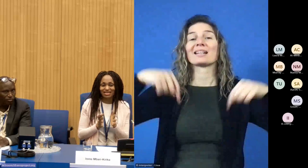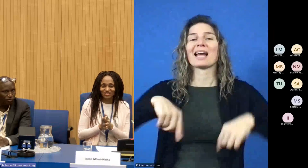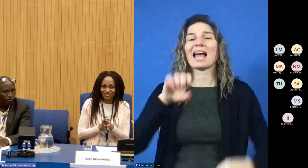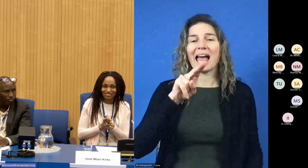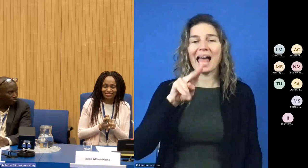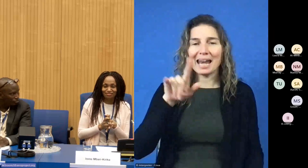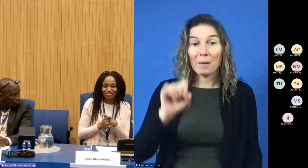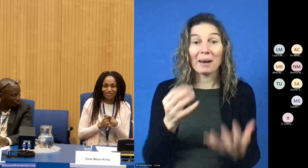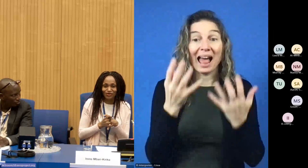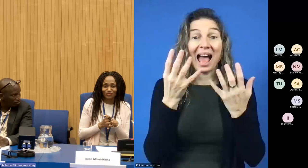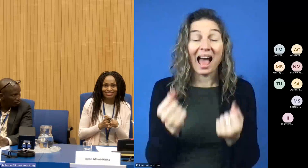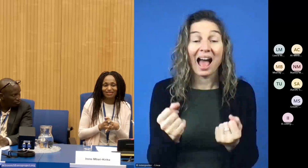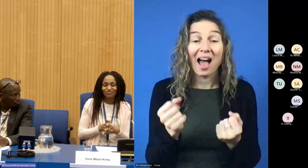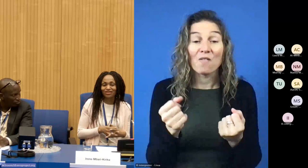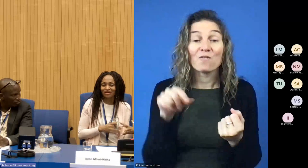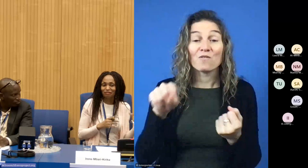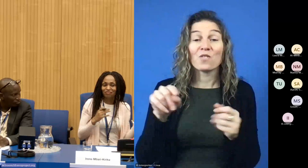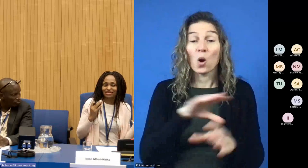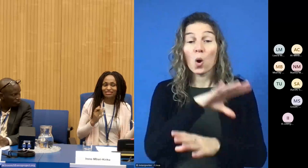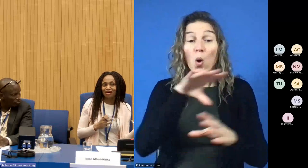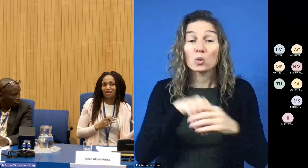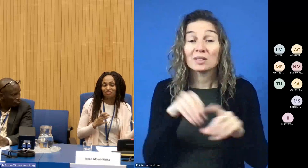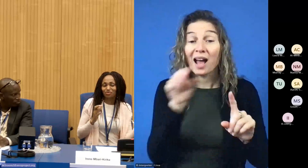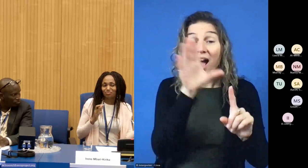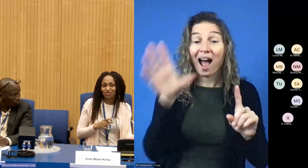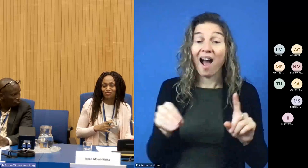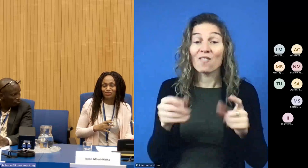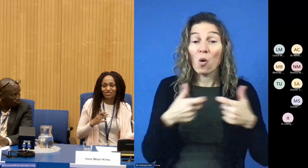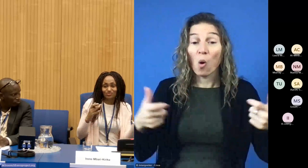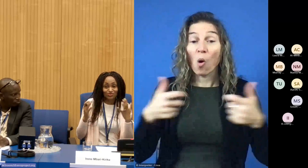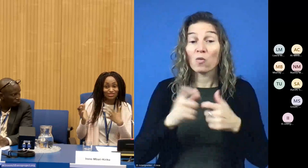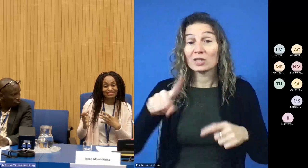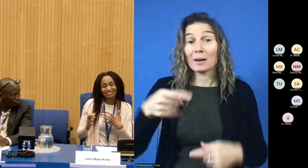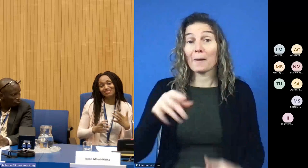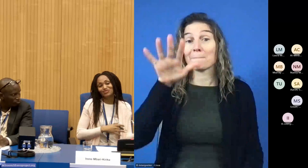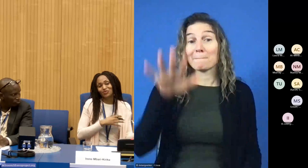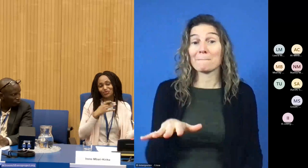the largest disability conference in Africa. It's coming up on May 14 through the 16th,